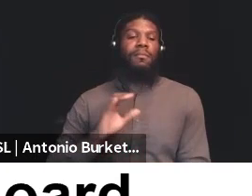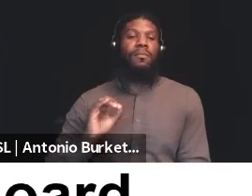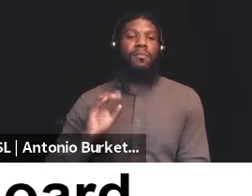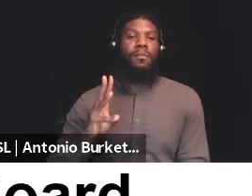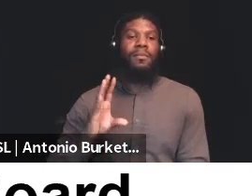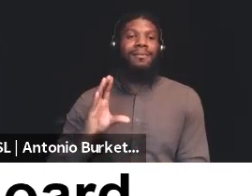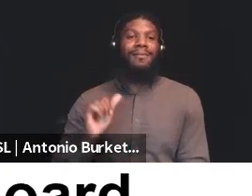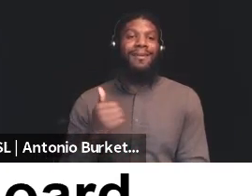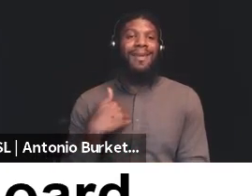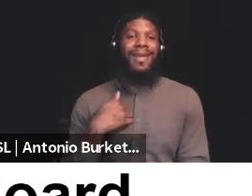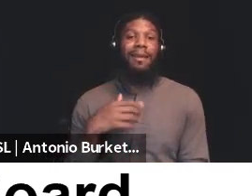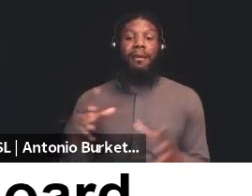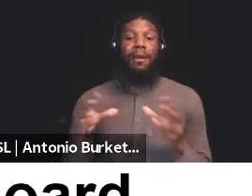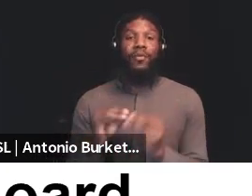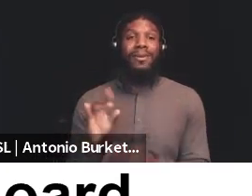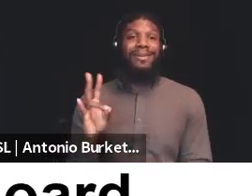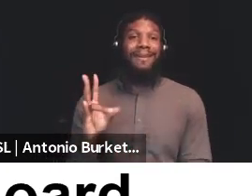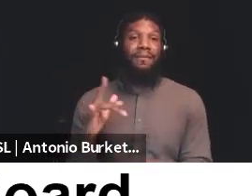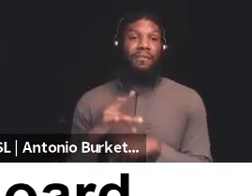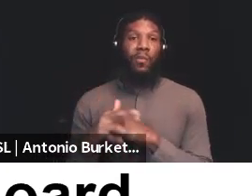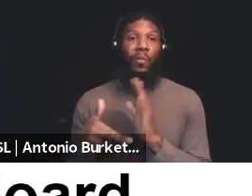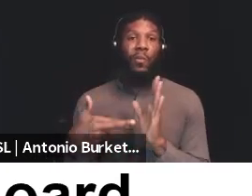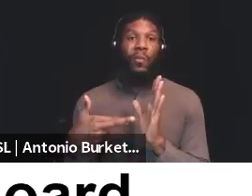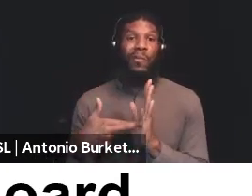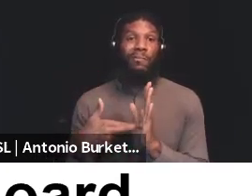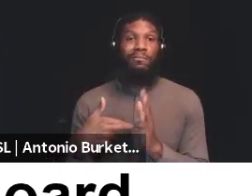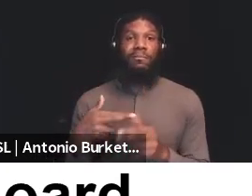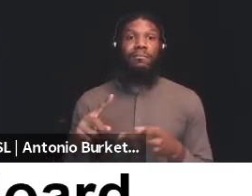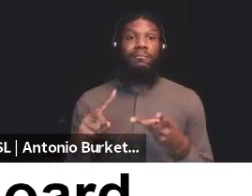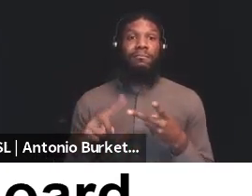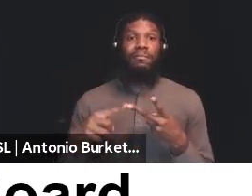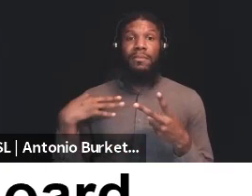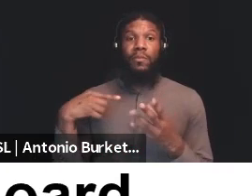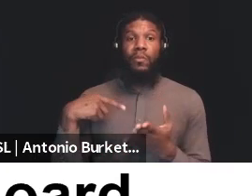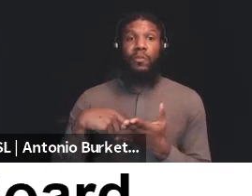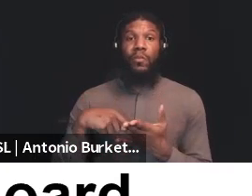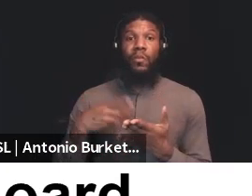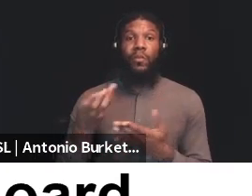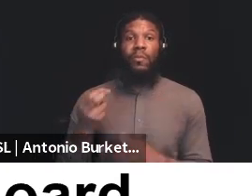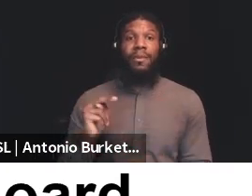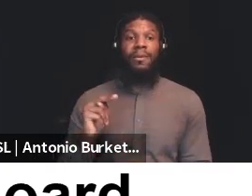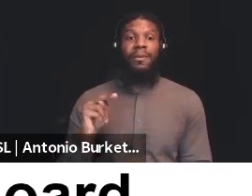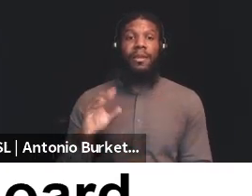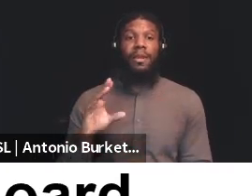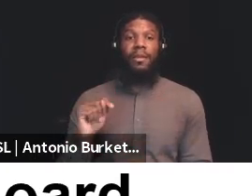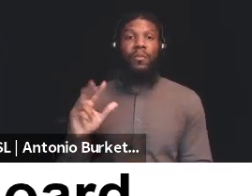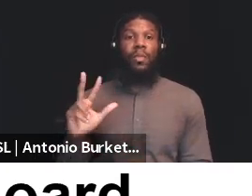there are seven openings. applications are due October 31. Write your application and take it